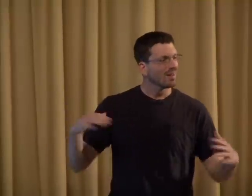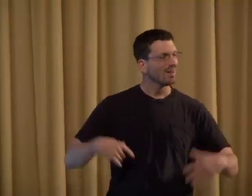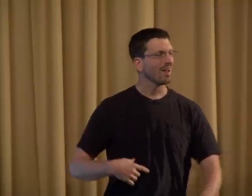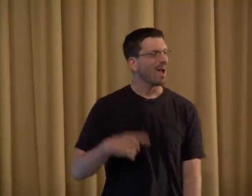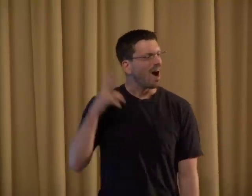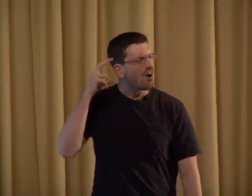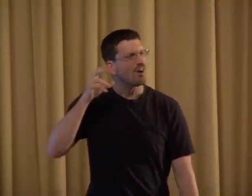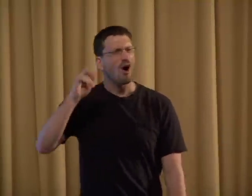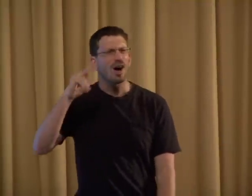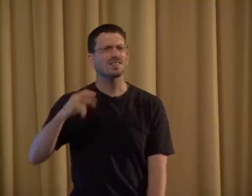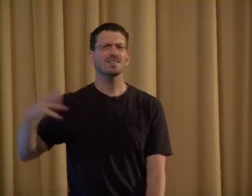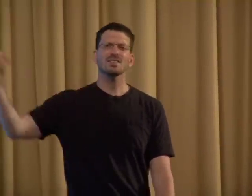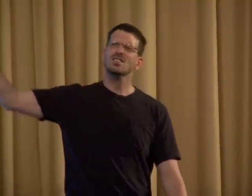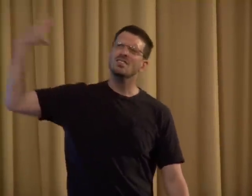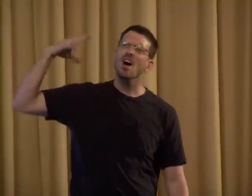I was like damn, they told me Austin had sun all the time. What is this?